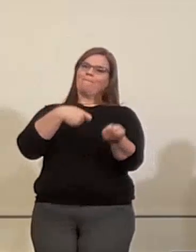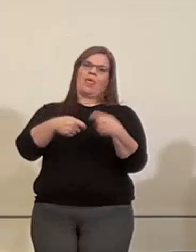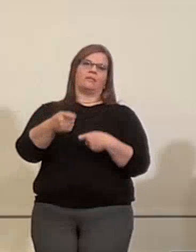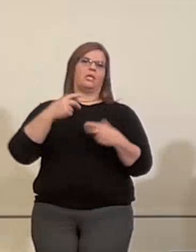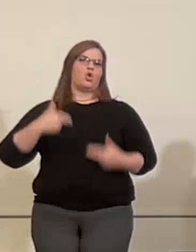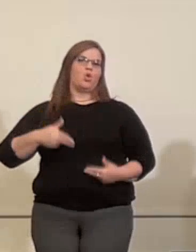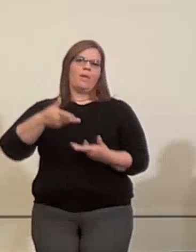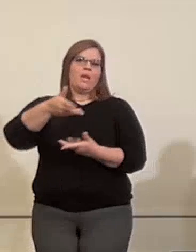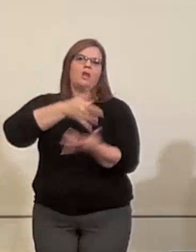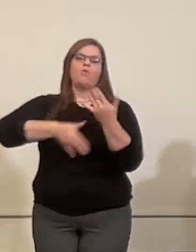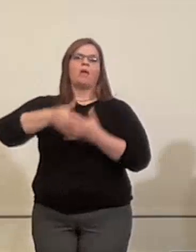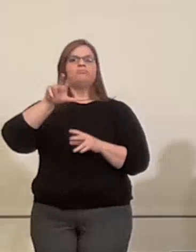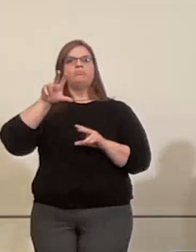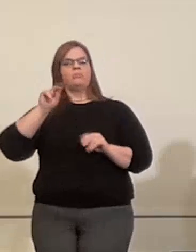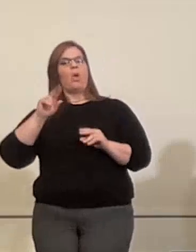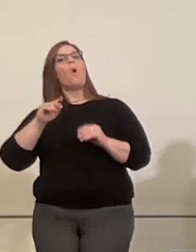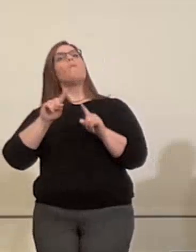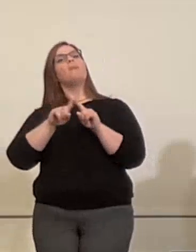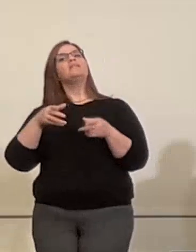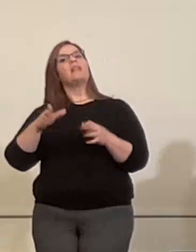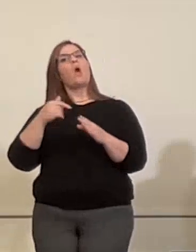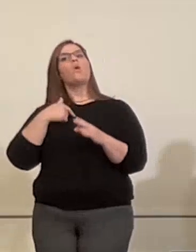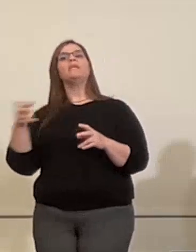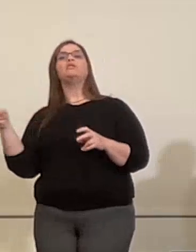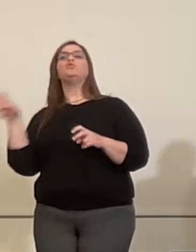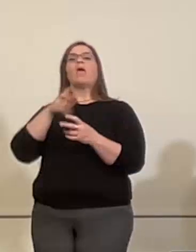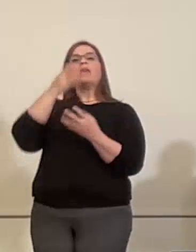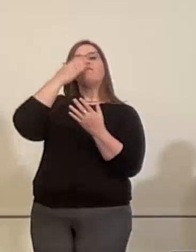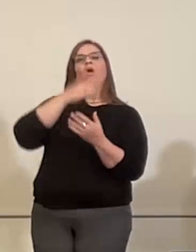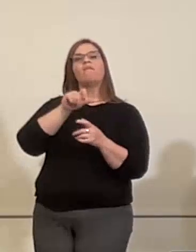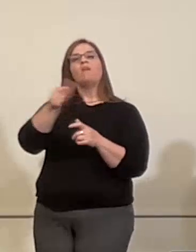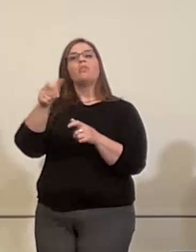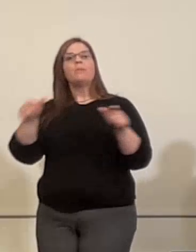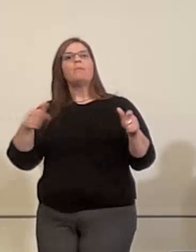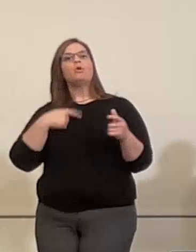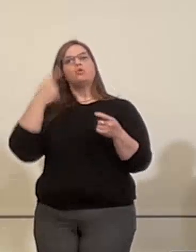me to get in front of humans to collaborate and move forward quicker.